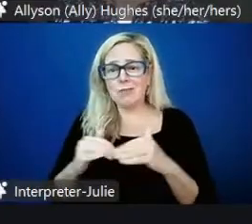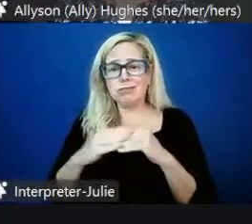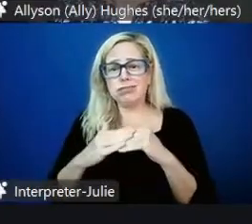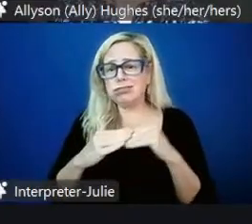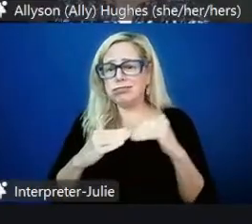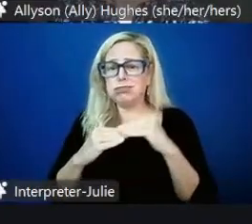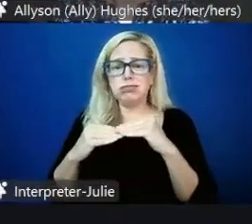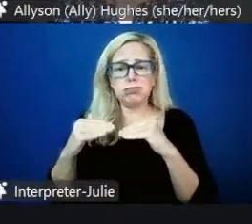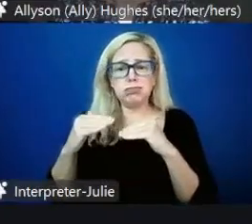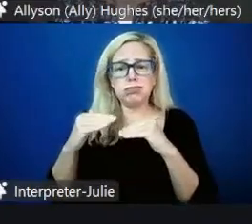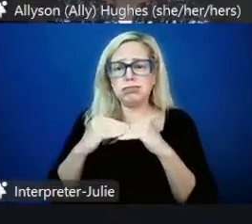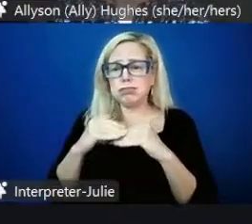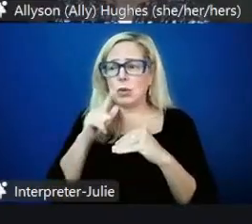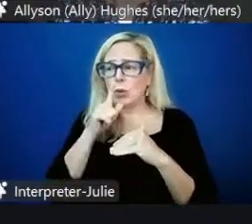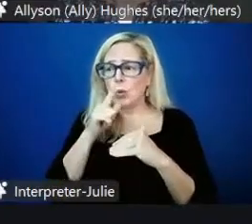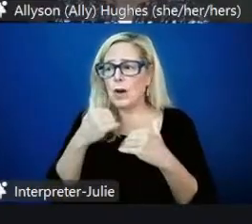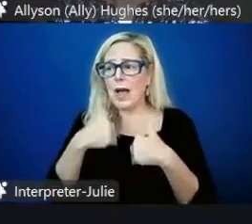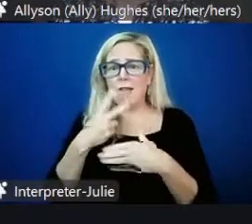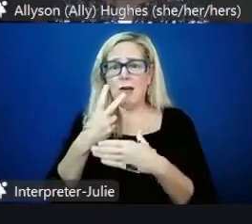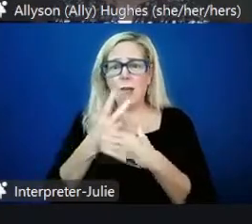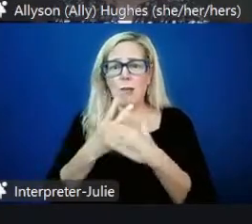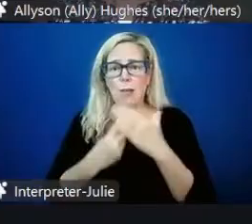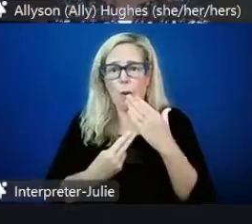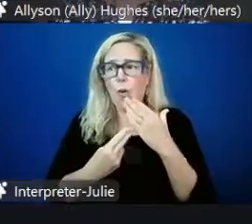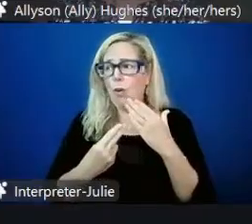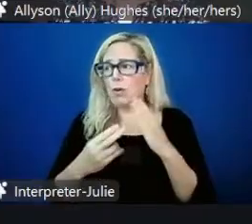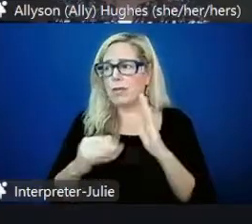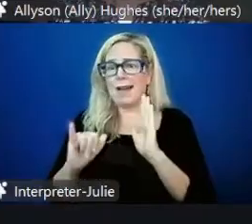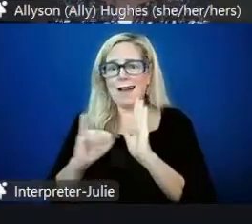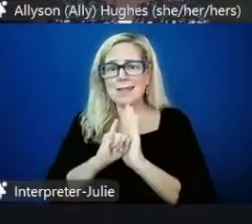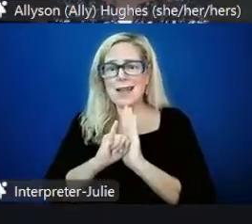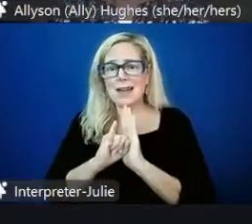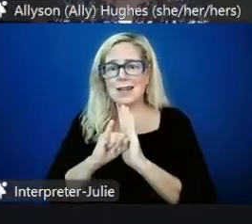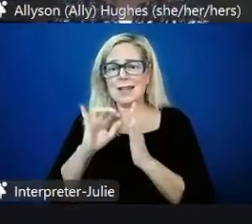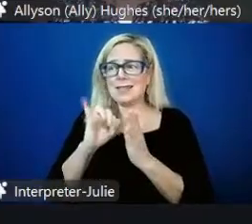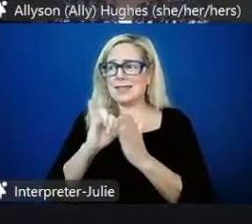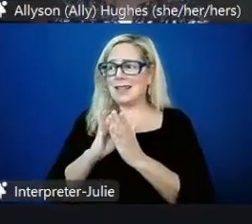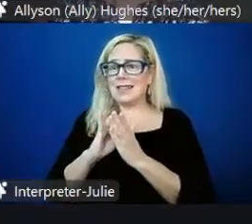identities as plenty of research on intersectionality has also demonstrated to